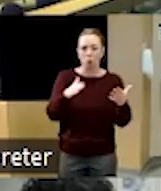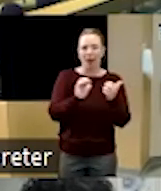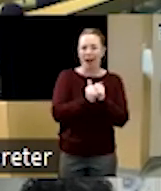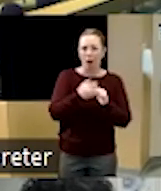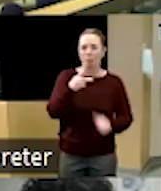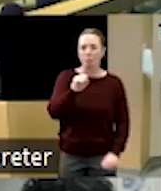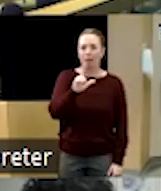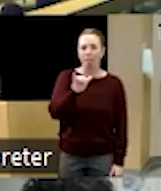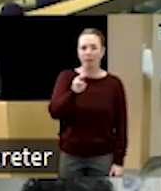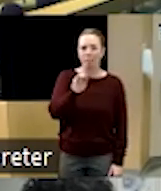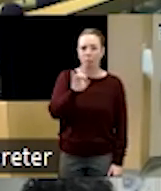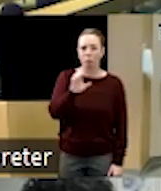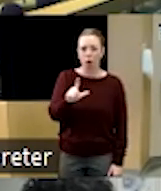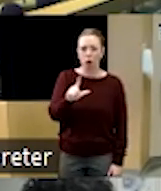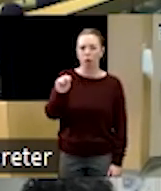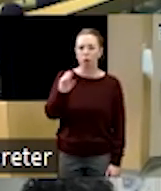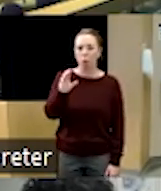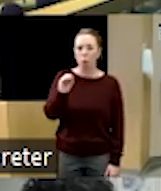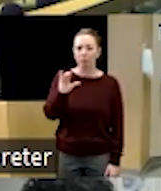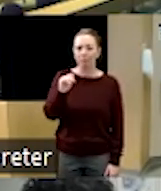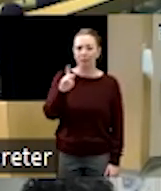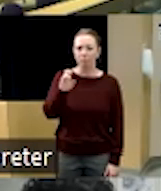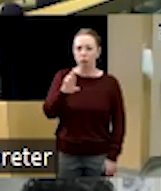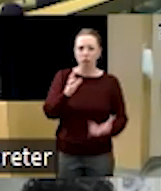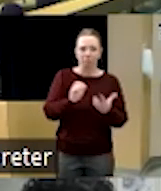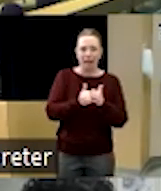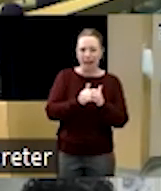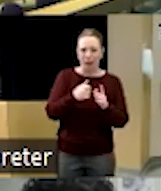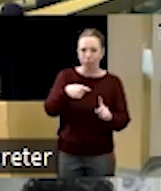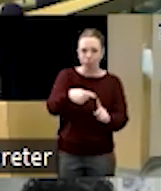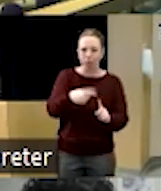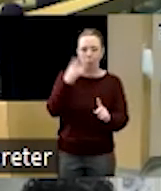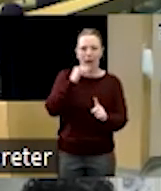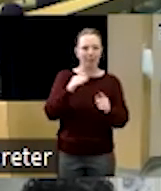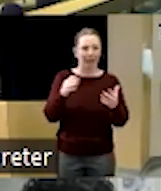because they are activated by um heat and by mechanical stimulus how is this transmitted to